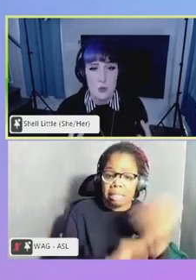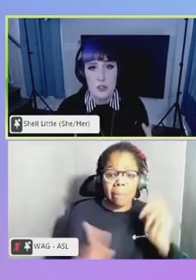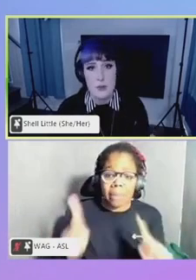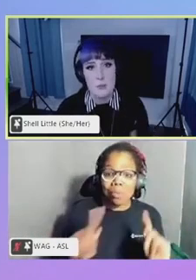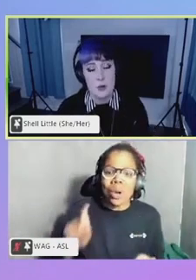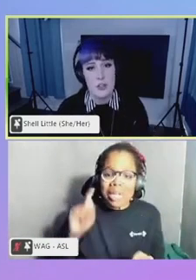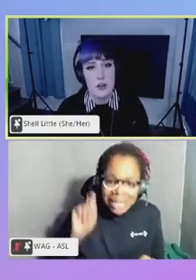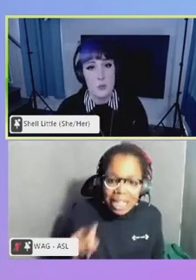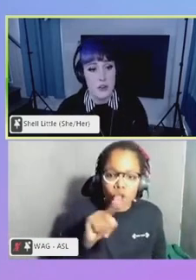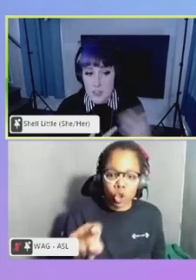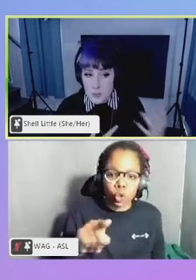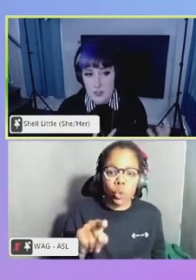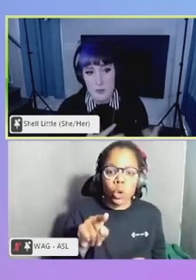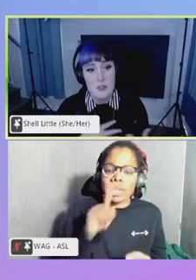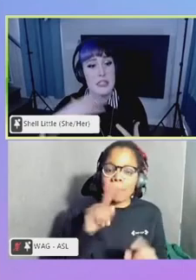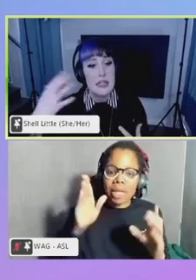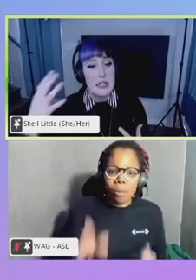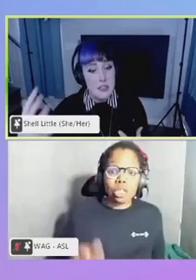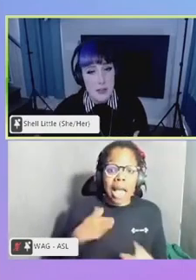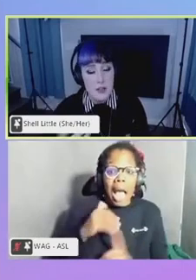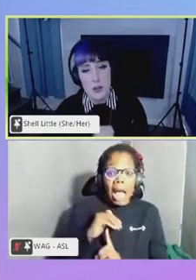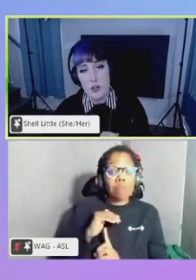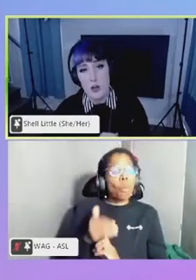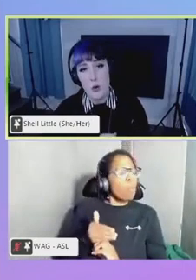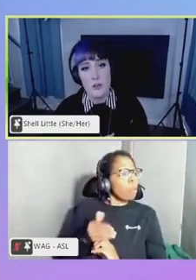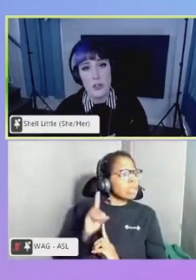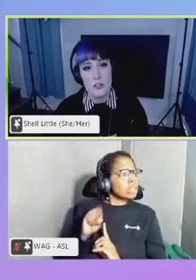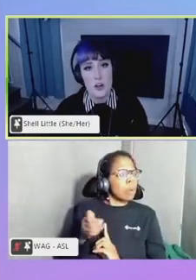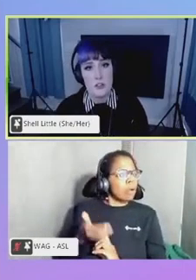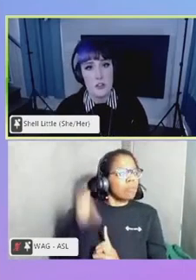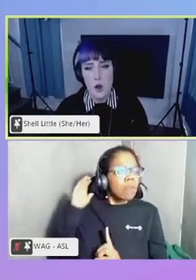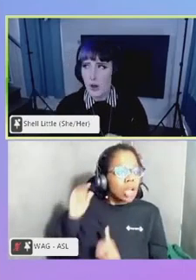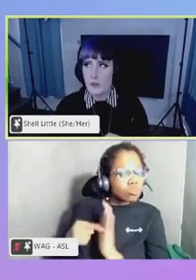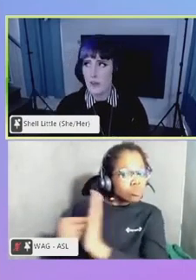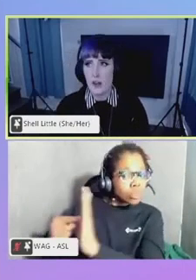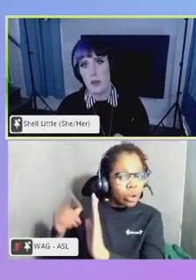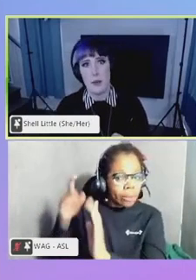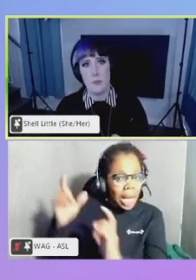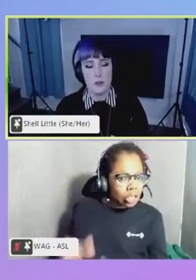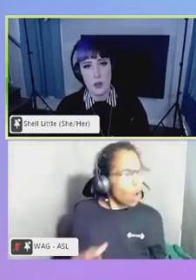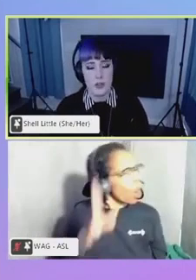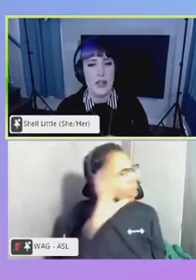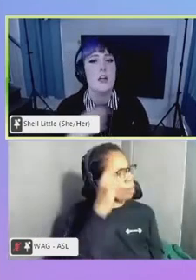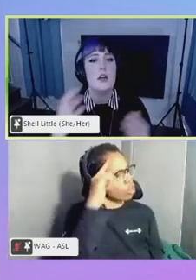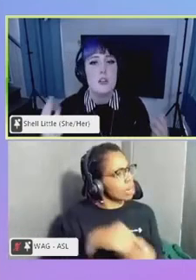We mask it as much as possible. And some people don't have the privilege to mask their disabilities. And